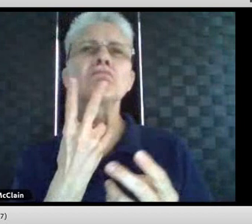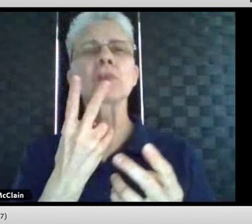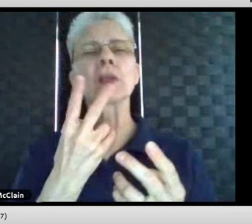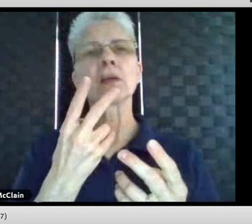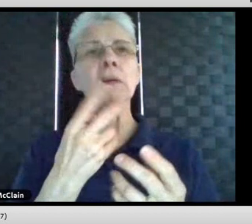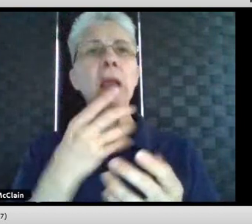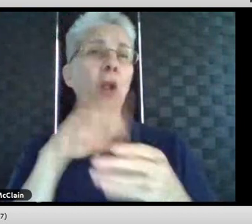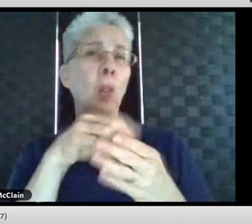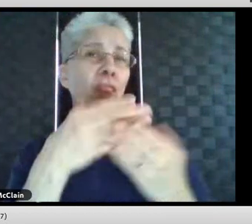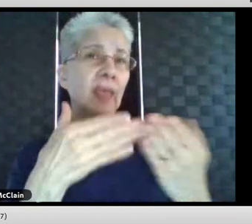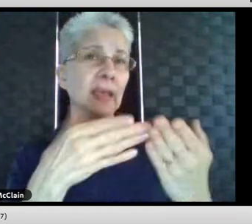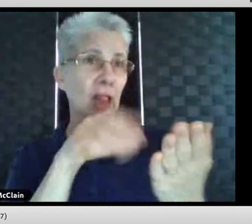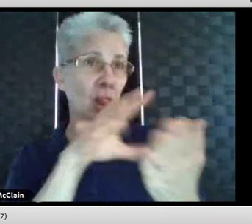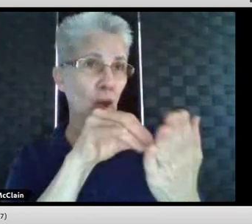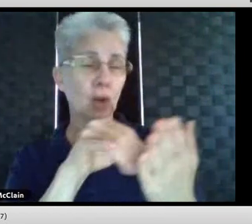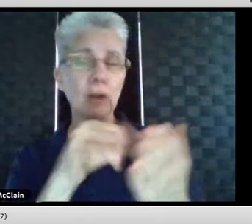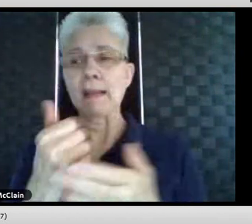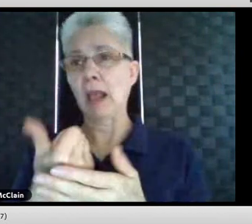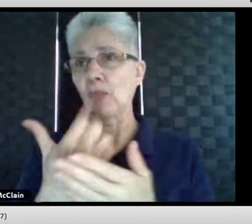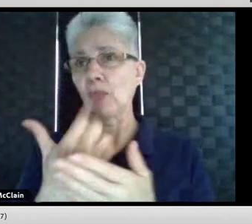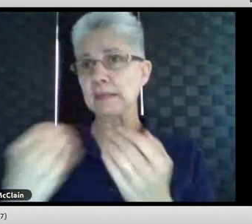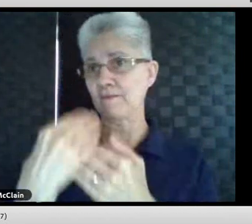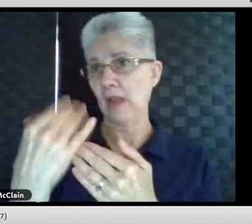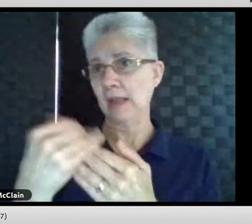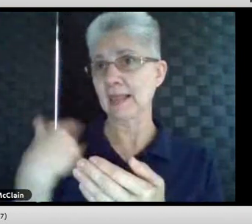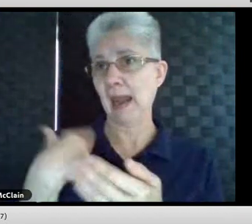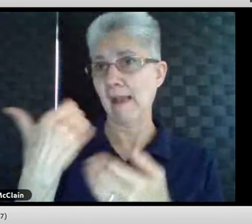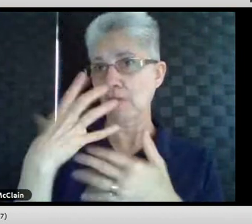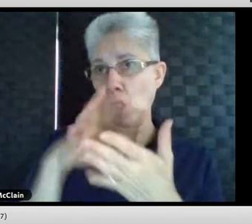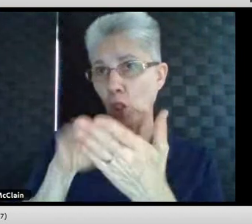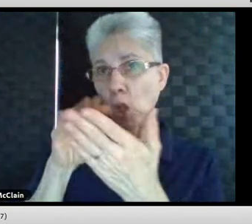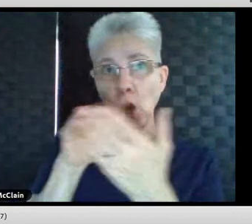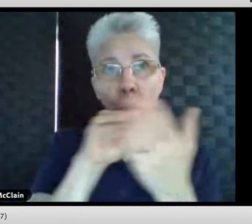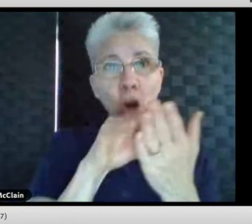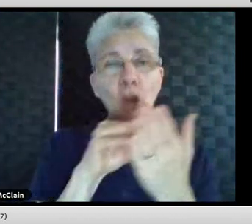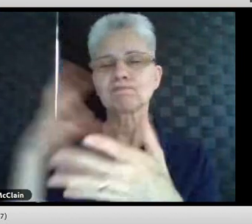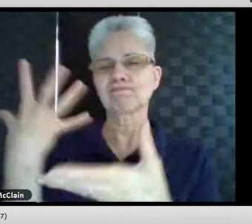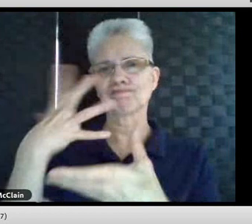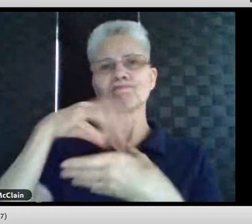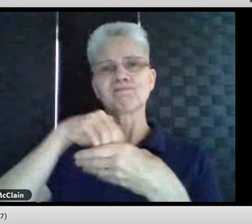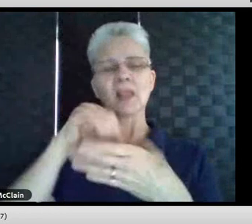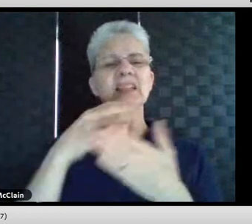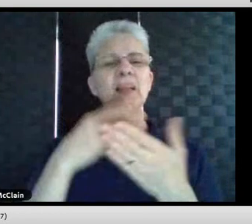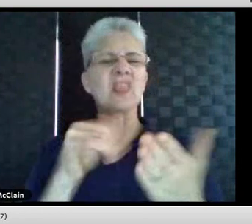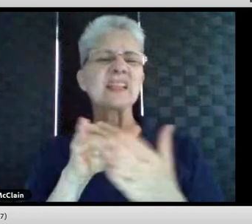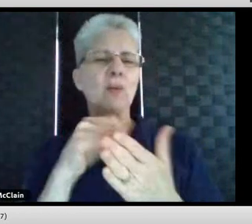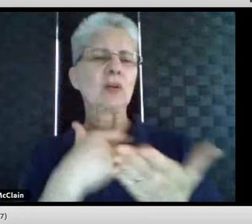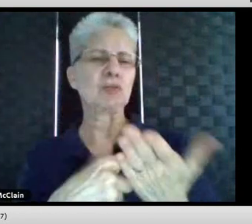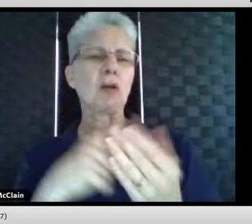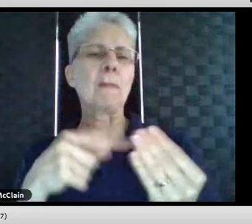plus some of the things that I've learned, some advice I have, you know, what skills you can work on, and so those are some of the things we're going to talk about today.